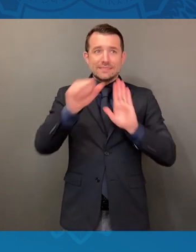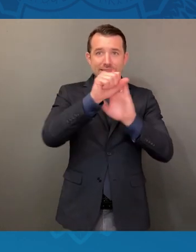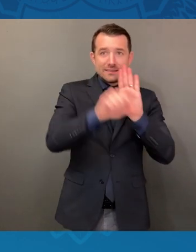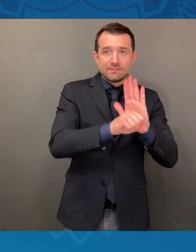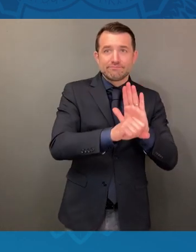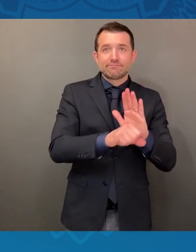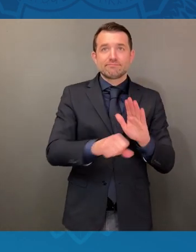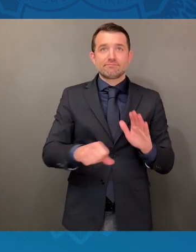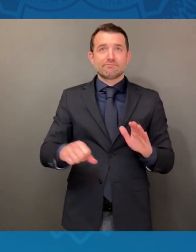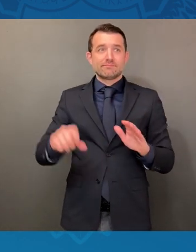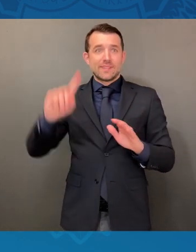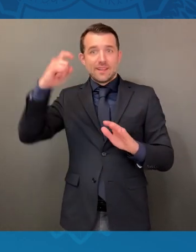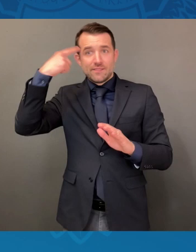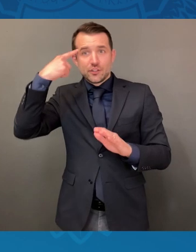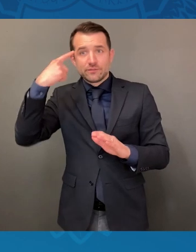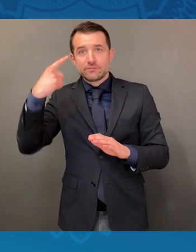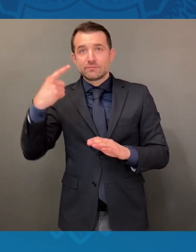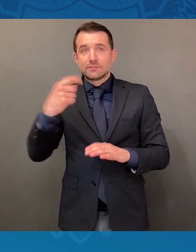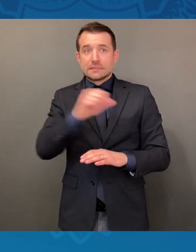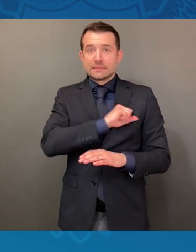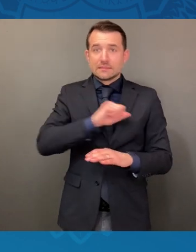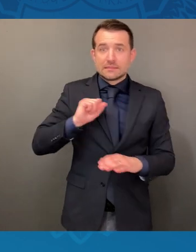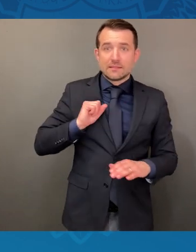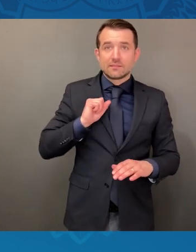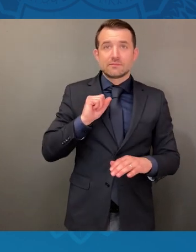so that we can come in and say, Governor, here's a check.